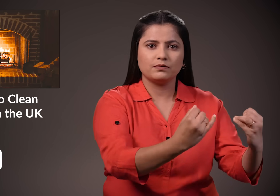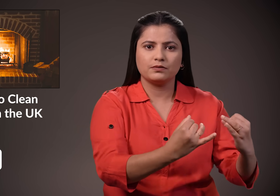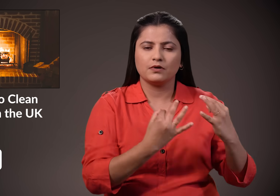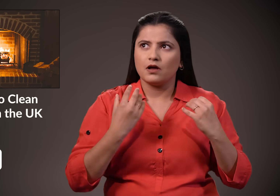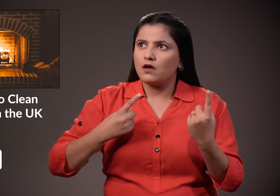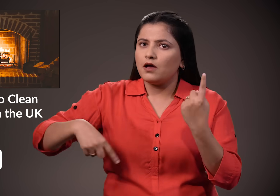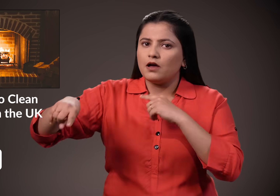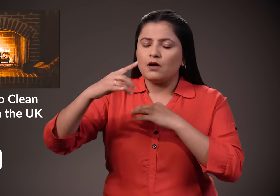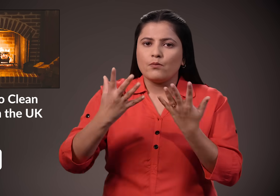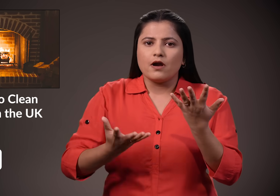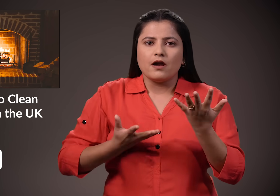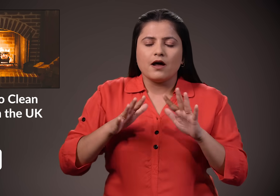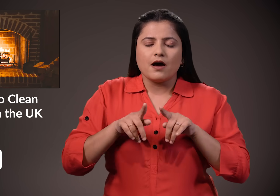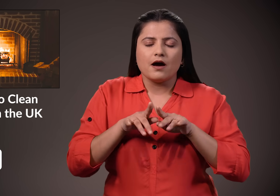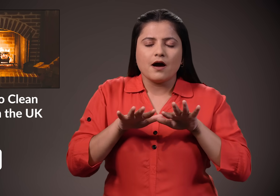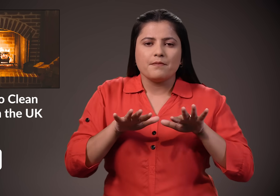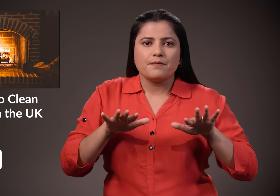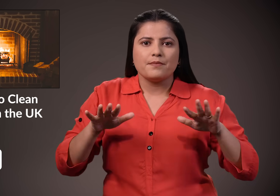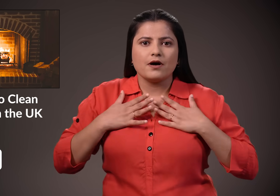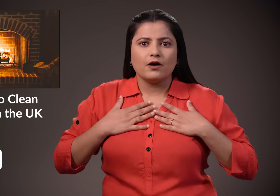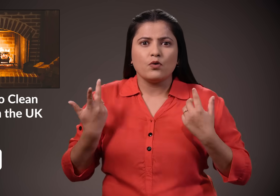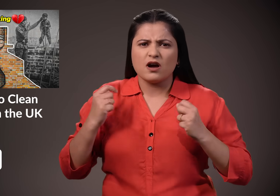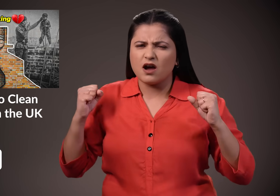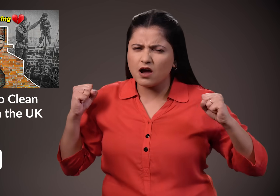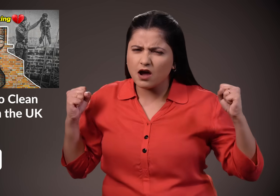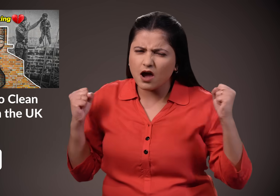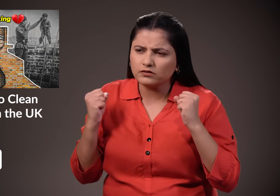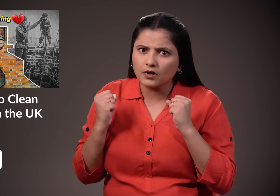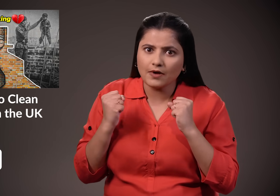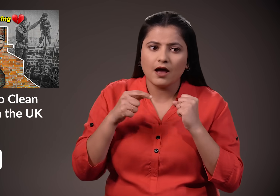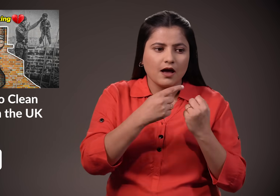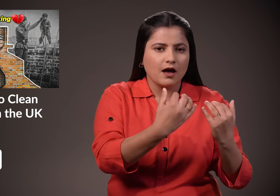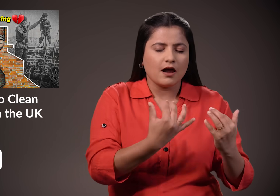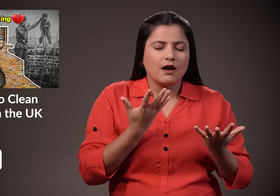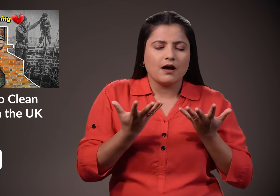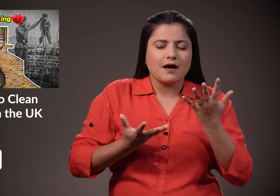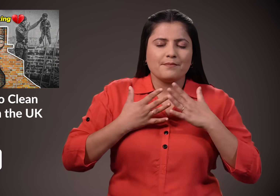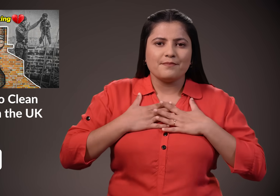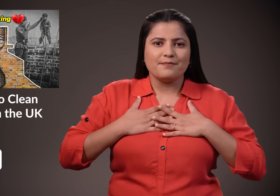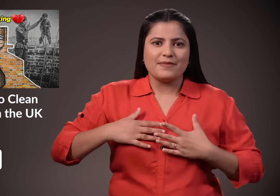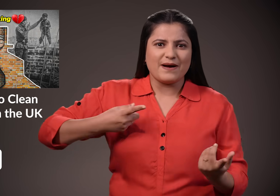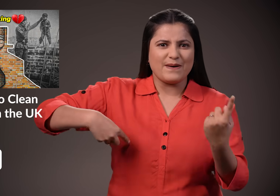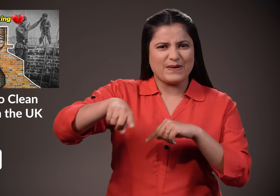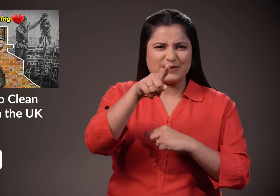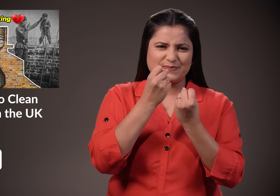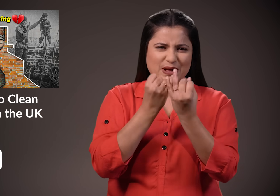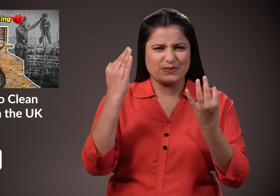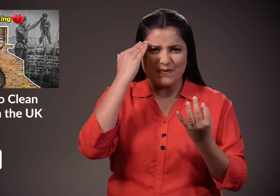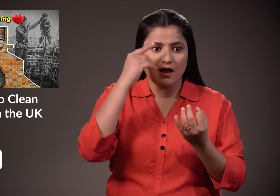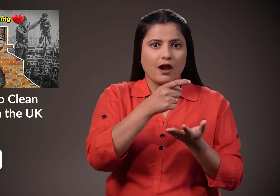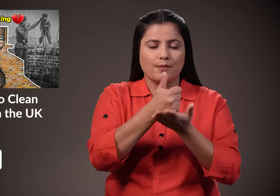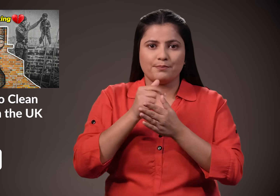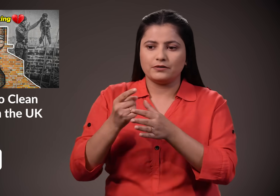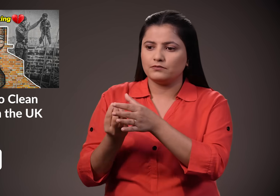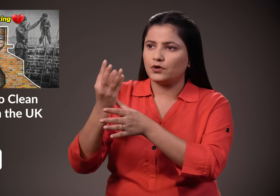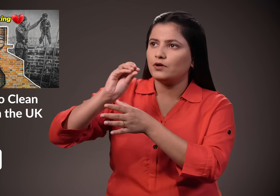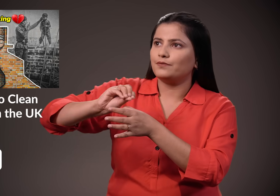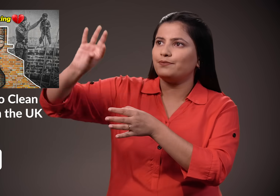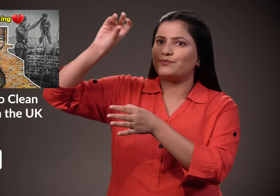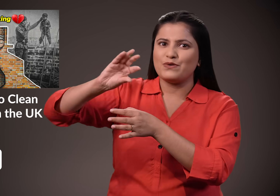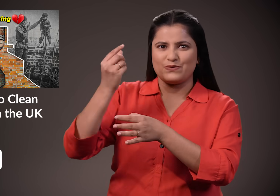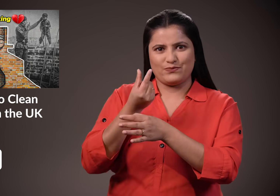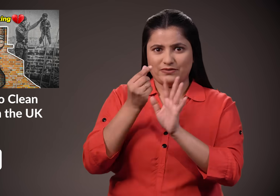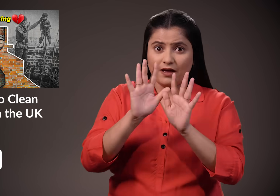Fireplace is used to keep the people warm during the winters and the smoke goes out through the chimney.